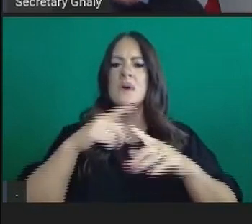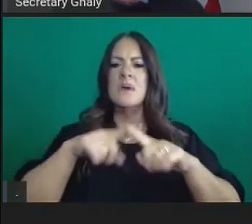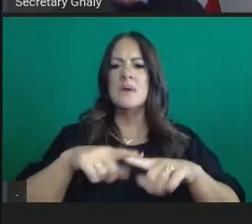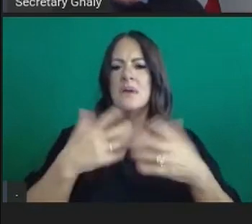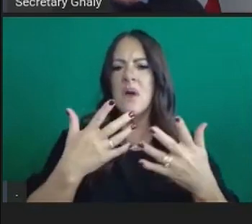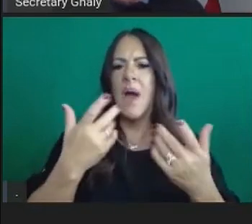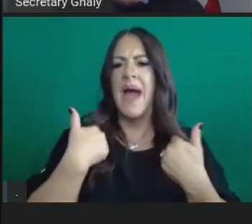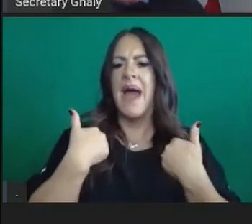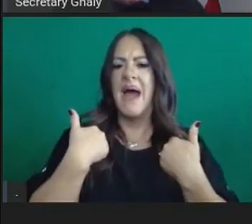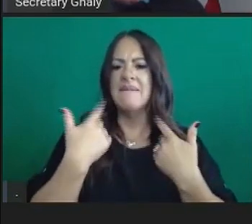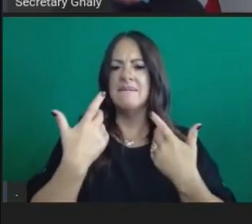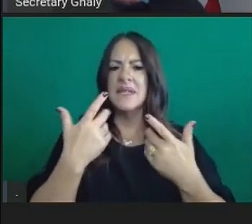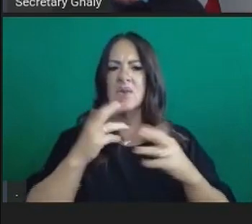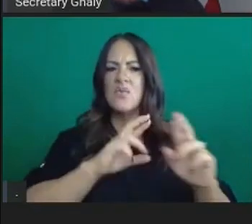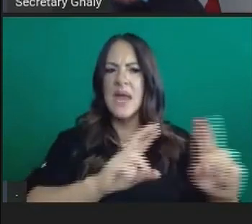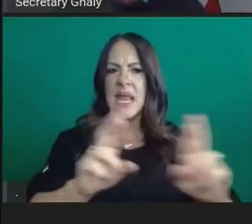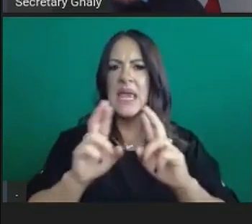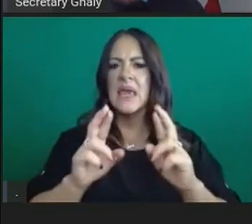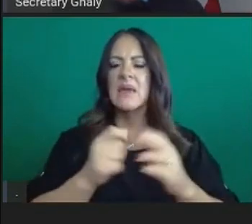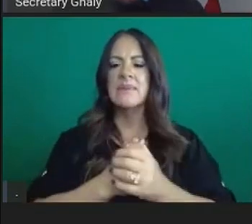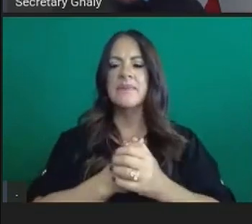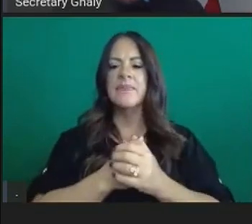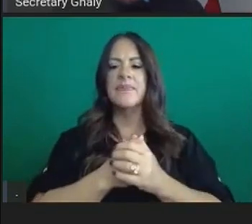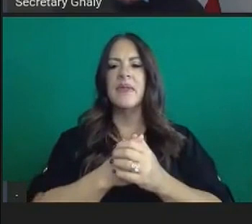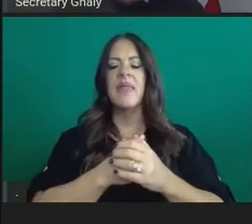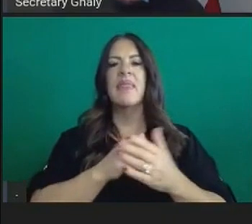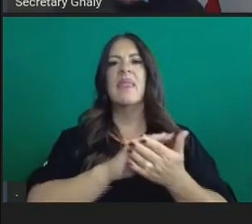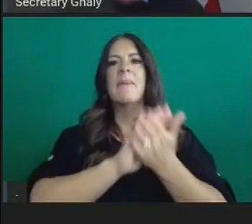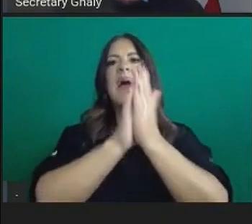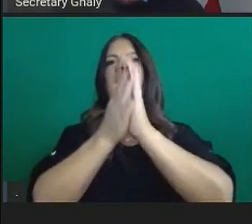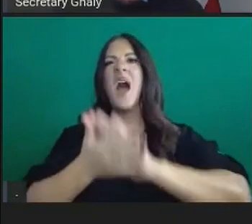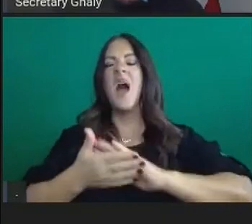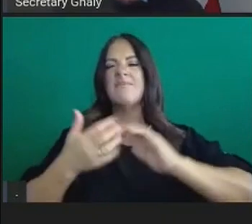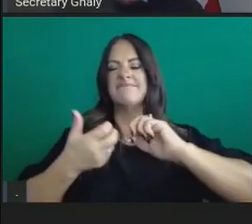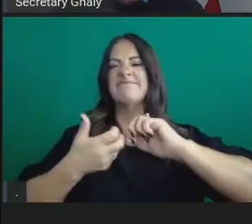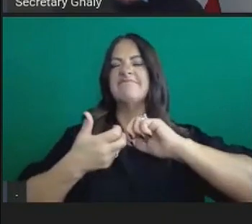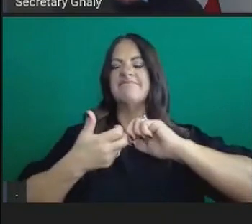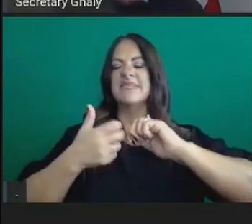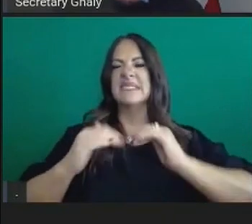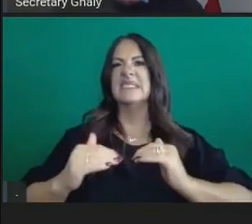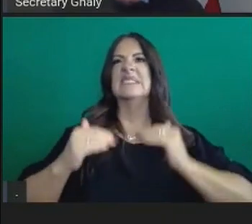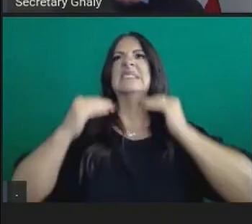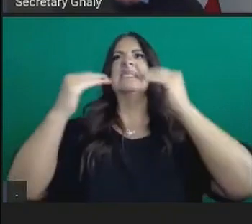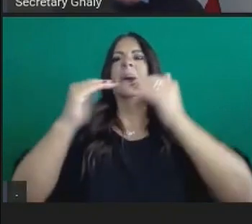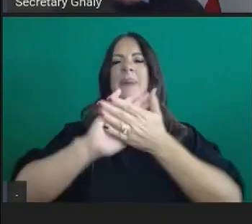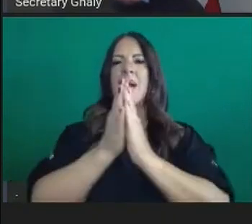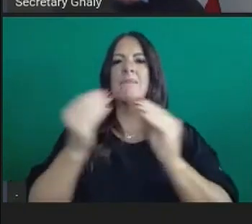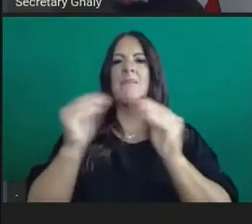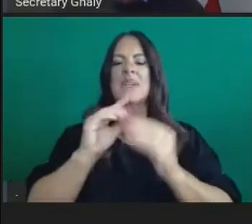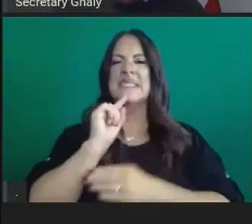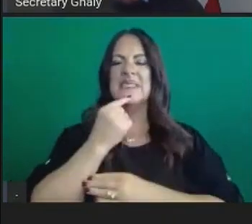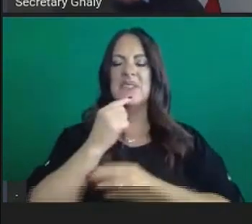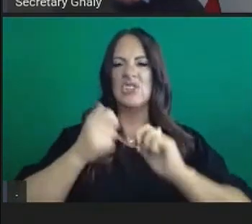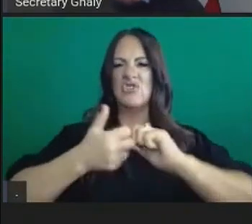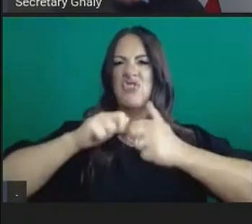SPACE IN THE HOSPITAL THAT IS USED FOR OTHER TYPES OF CARE, HERE IS AN EXAMPLE.